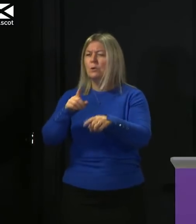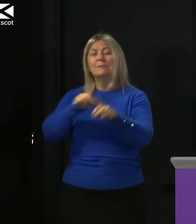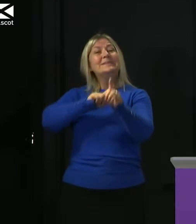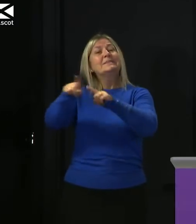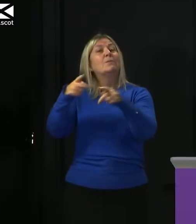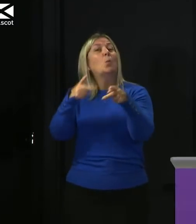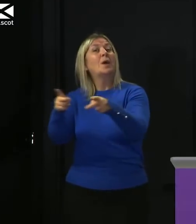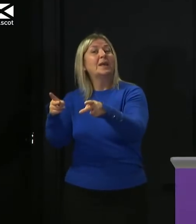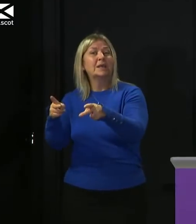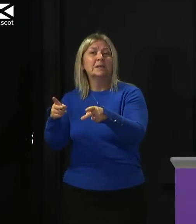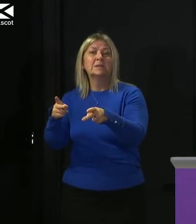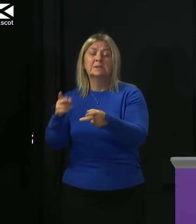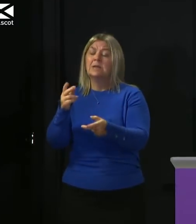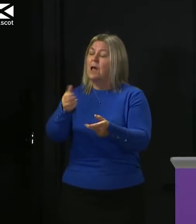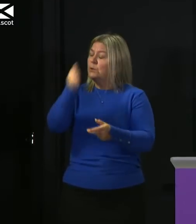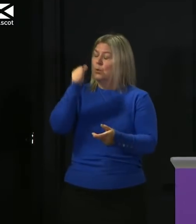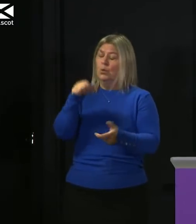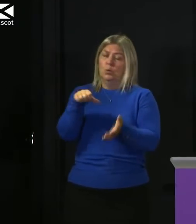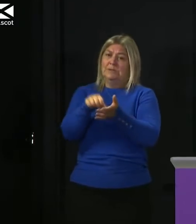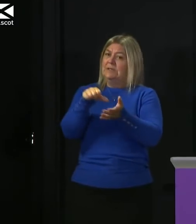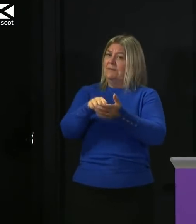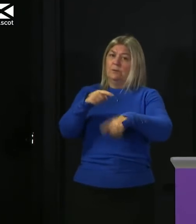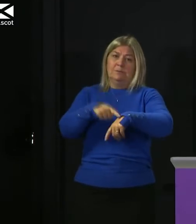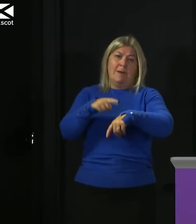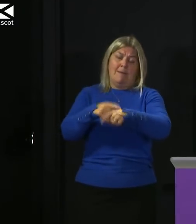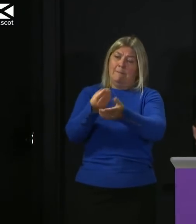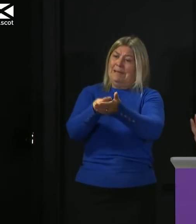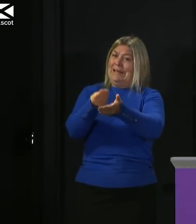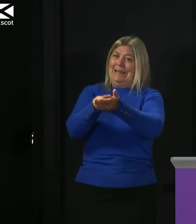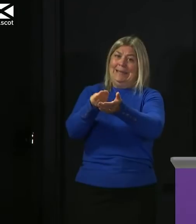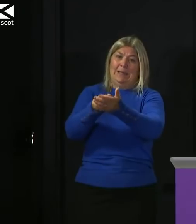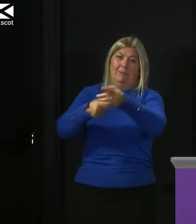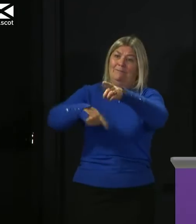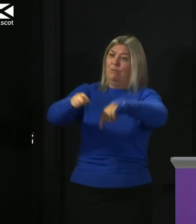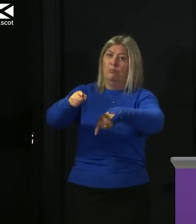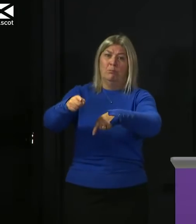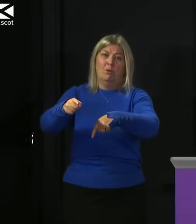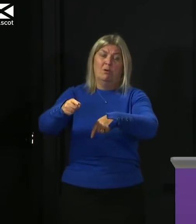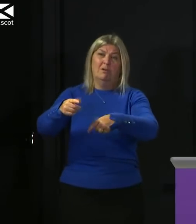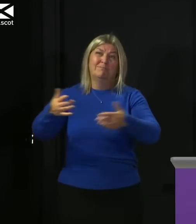difficult time. And the financial challenges for football and every walk of life right now